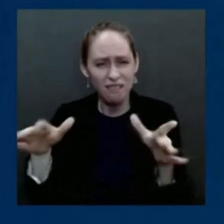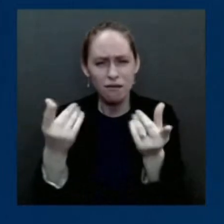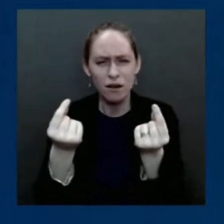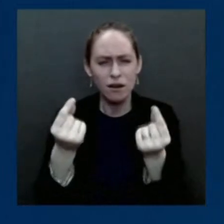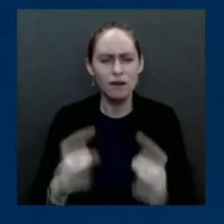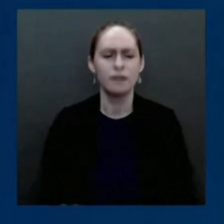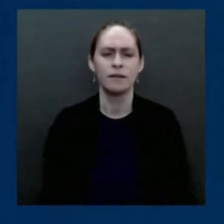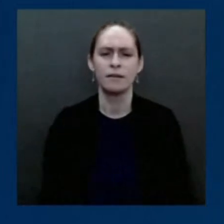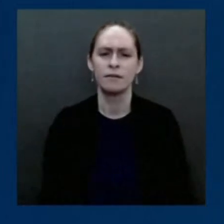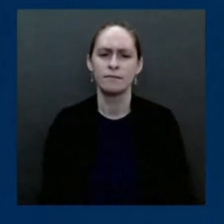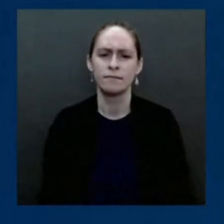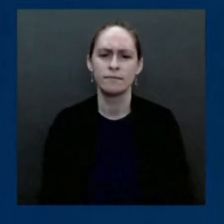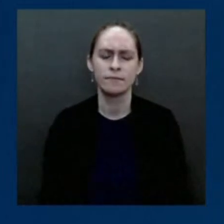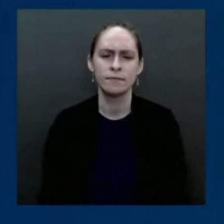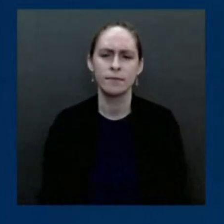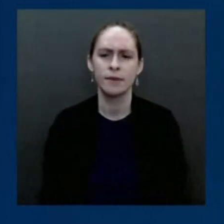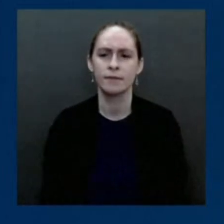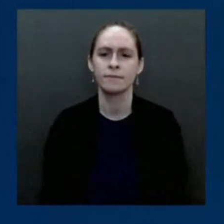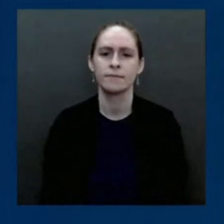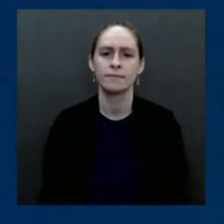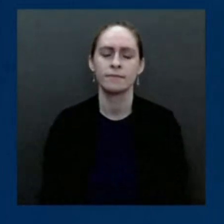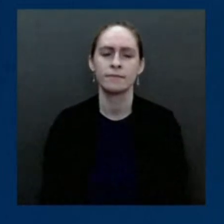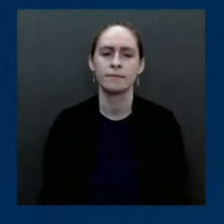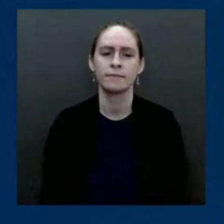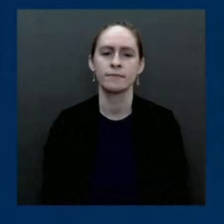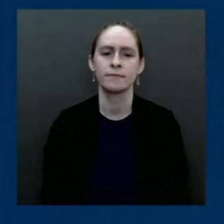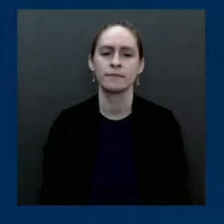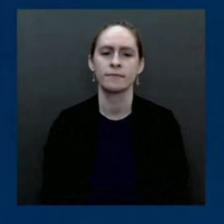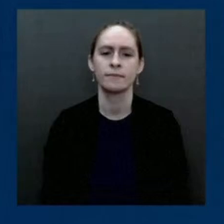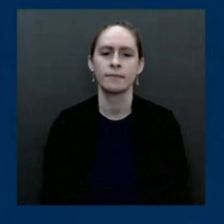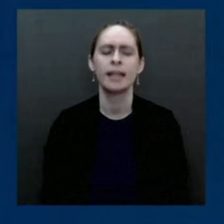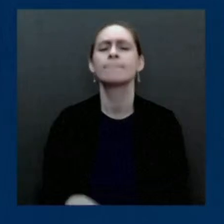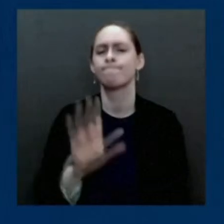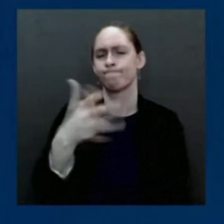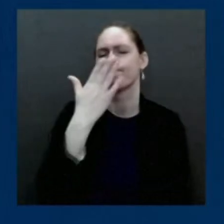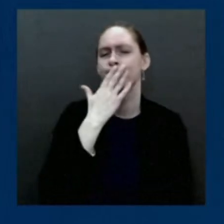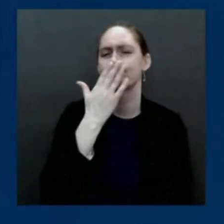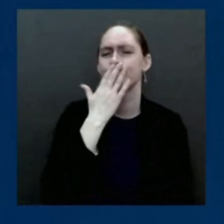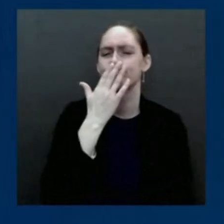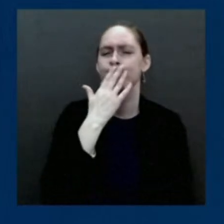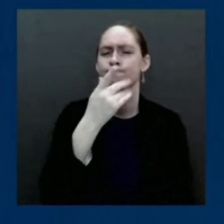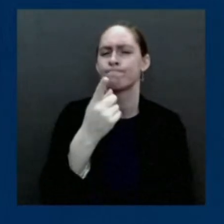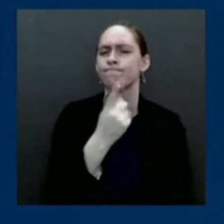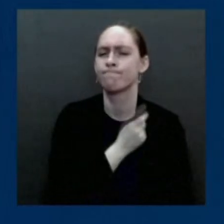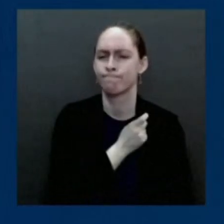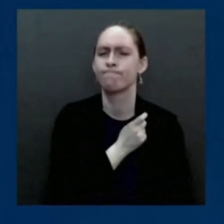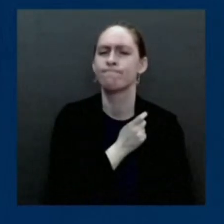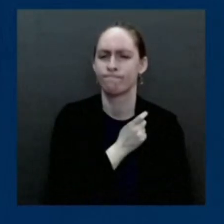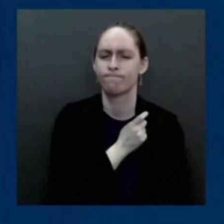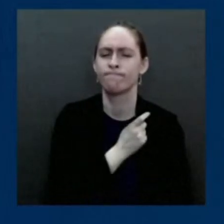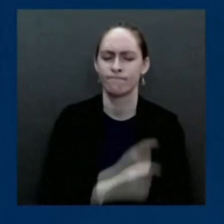YEAH. THANK YOU FOR THAT QUESTION. YOU KNOW, OBVIOUSLY VACCINATION